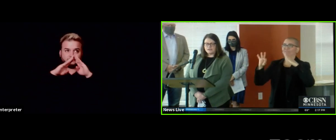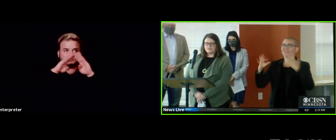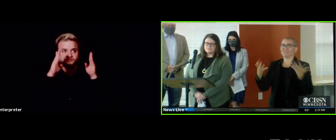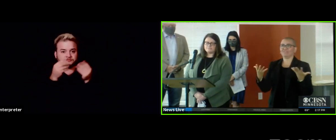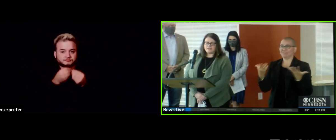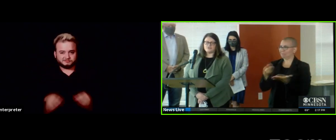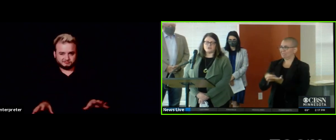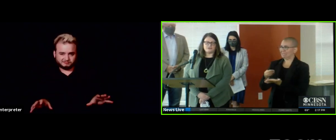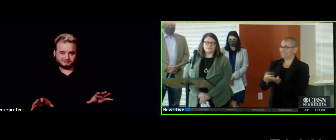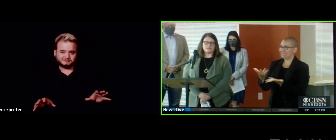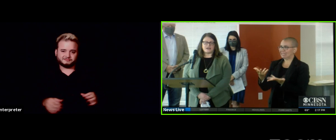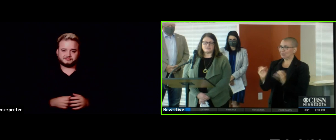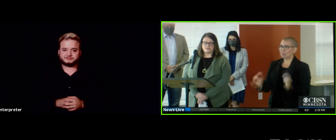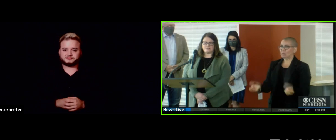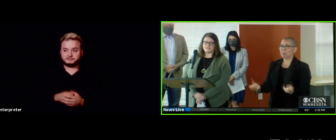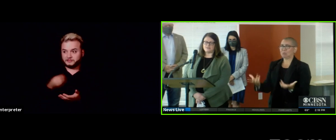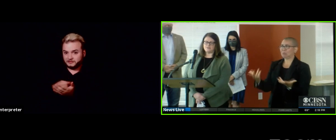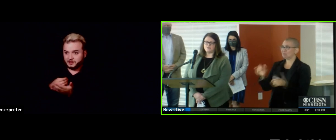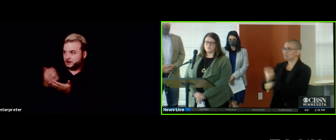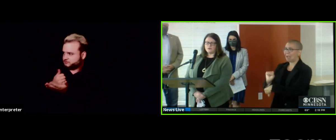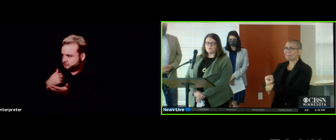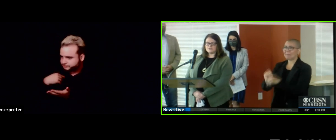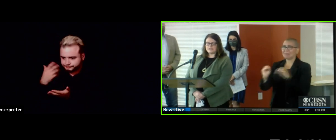and their struggling to make their housing payments. They're worried what's going to